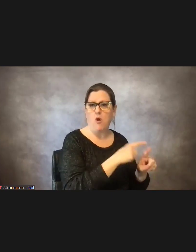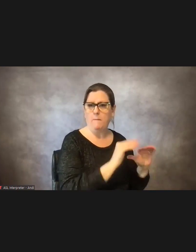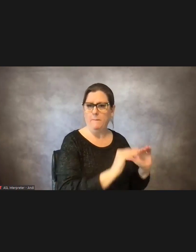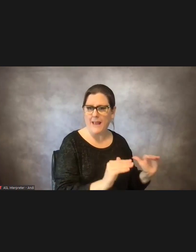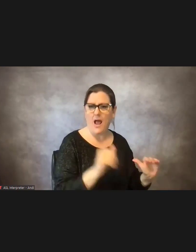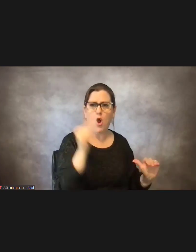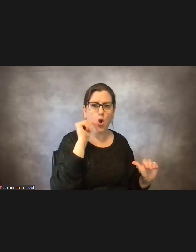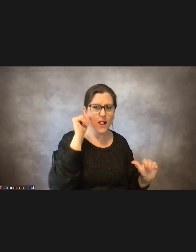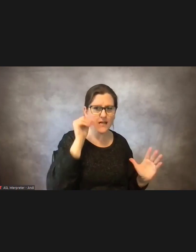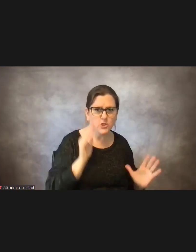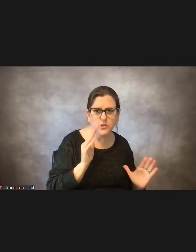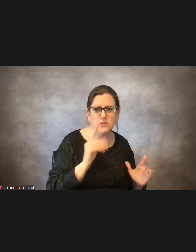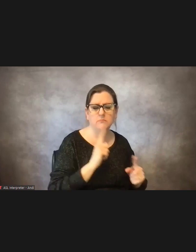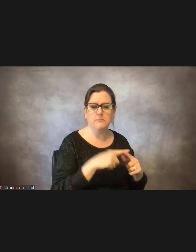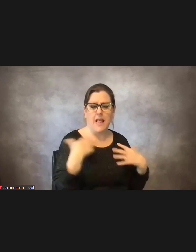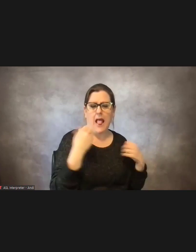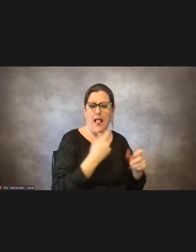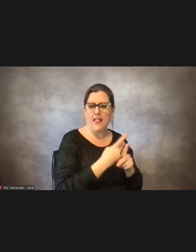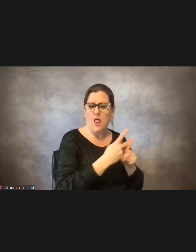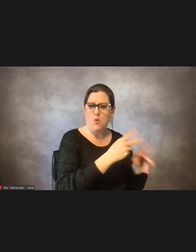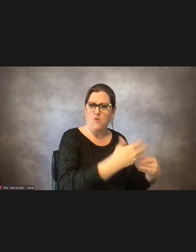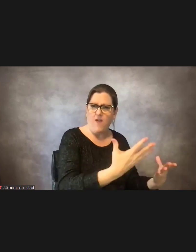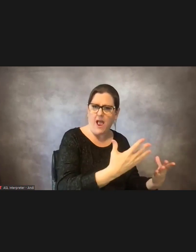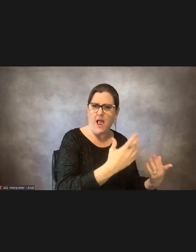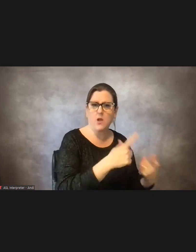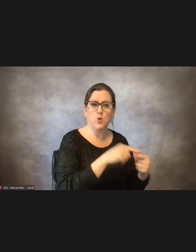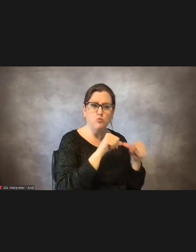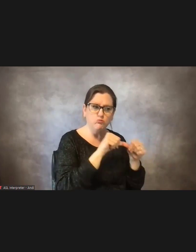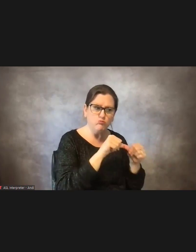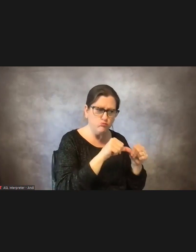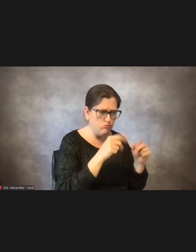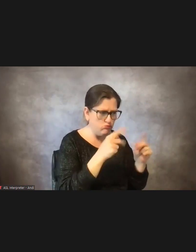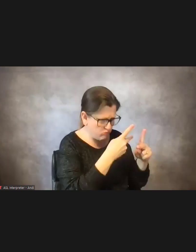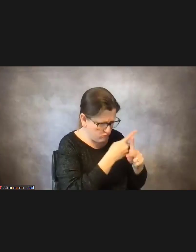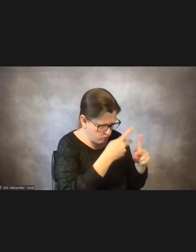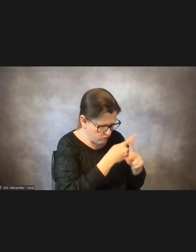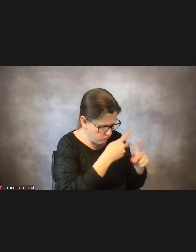healthcare providers to continue to refine the sorting process until